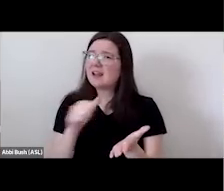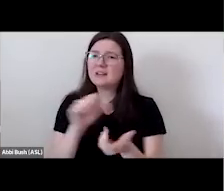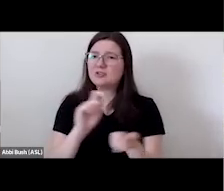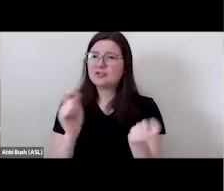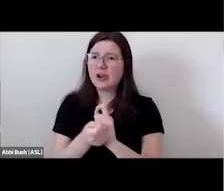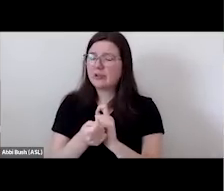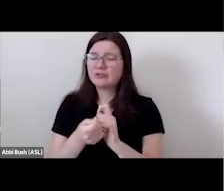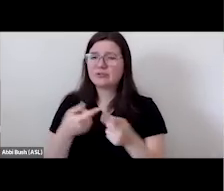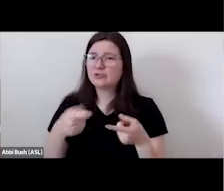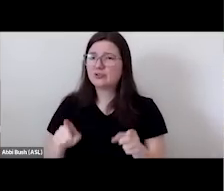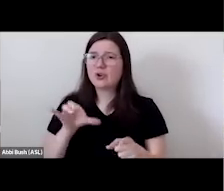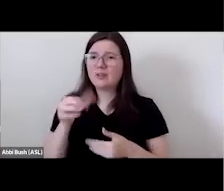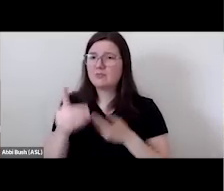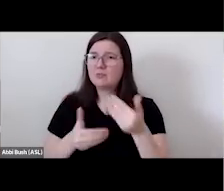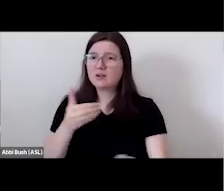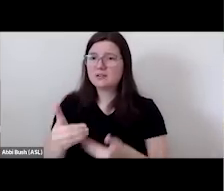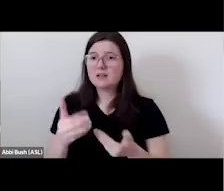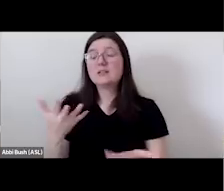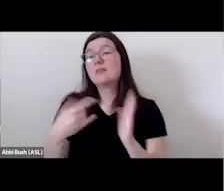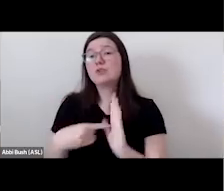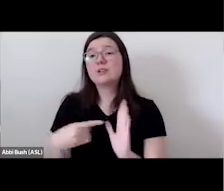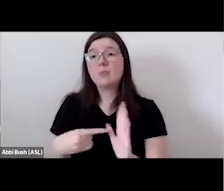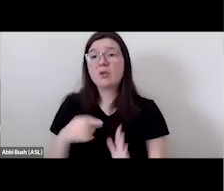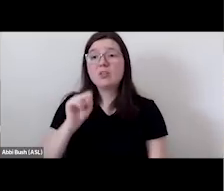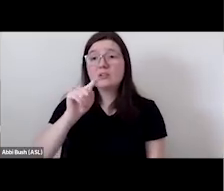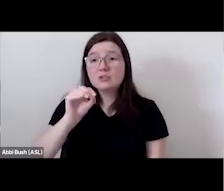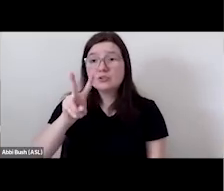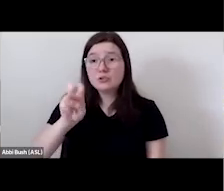there being a lot of plastic on the stove top and then being able the next time you come